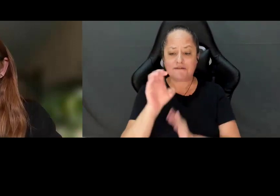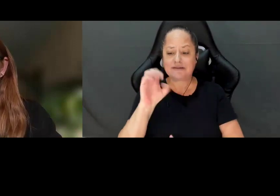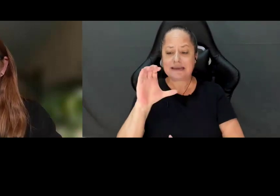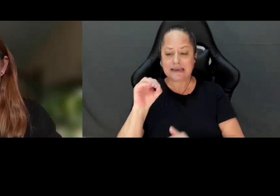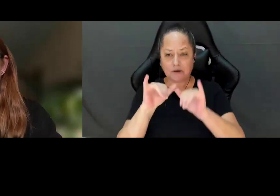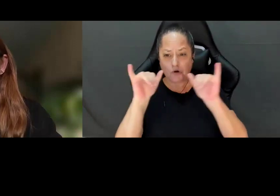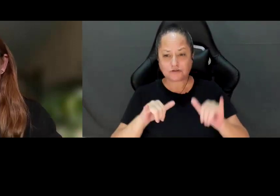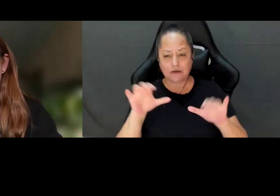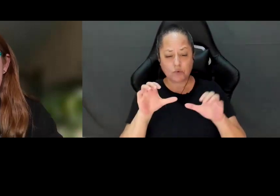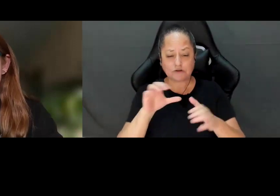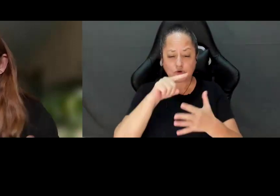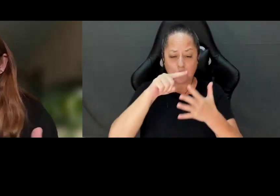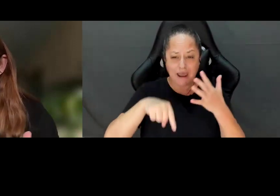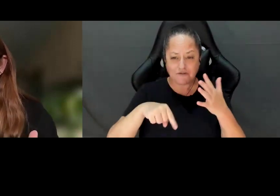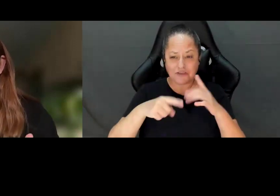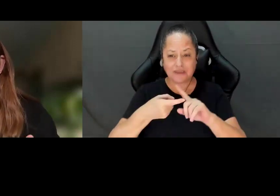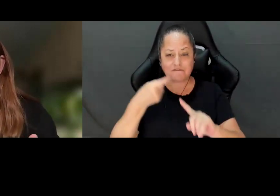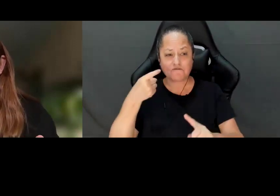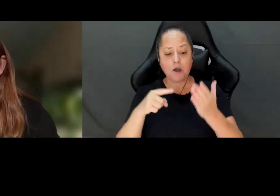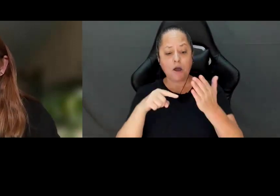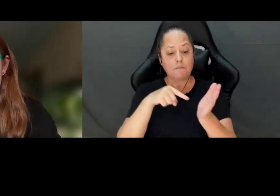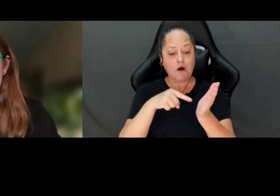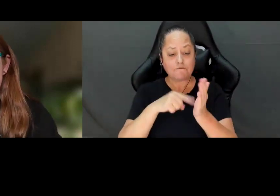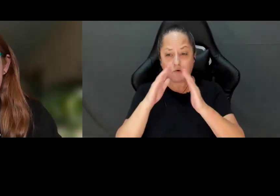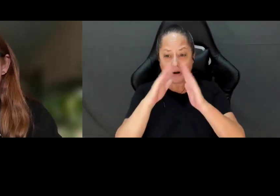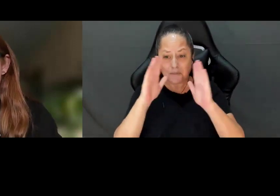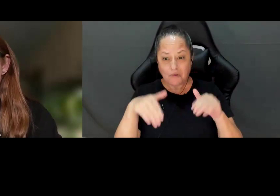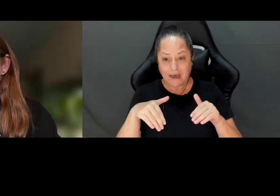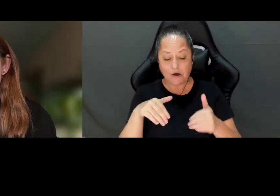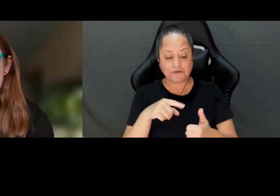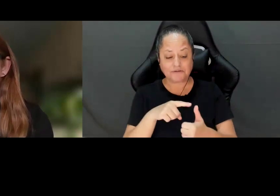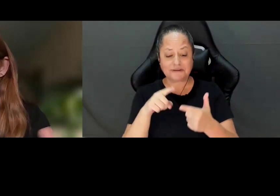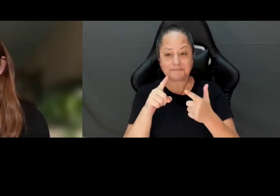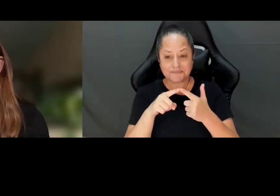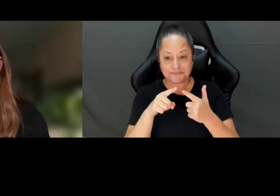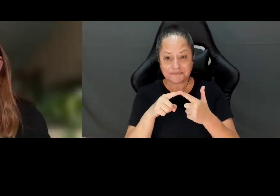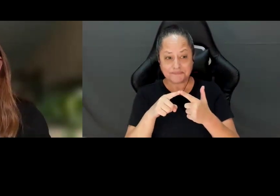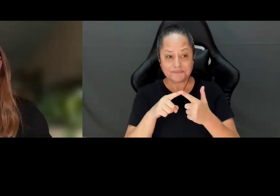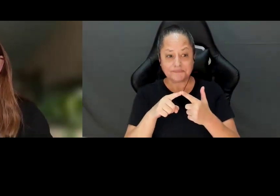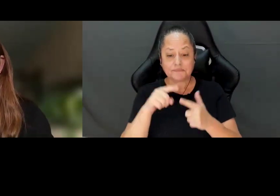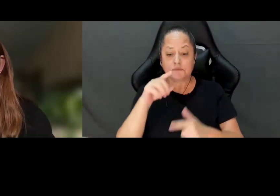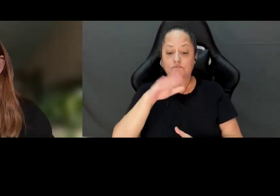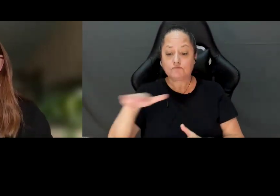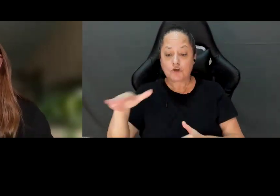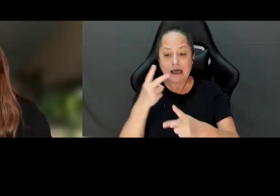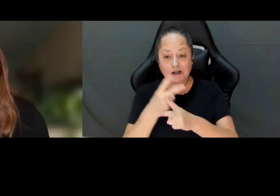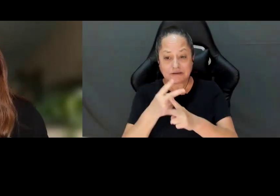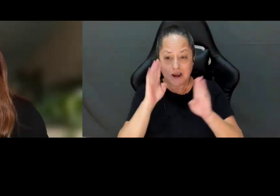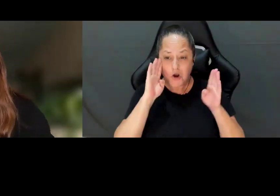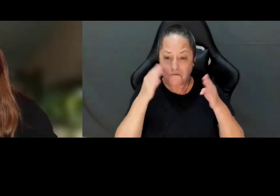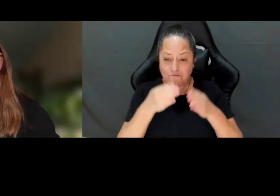We do everything from affordable housing, to childcare focused work and health care